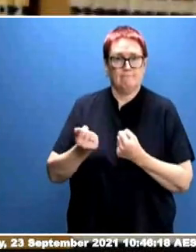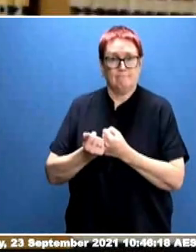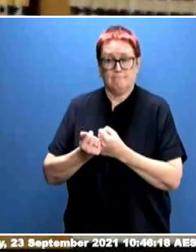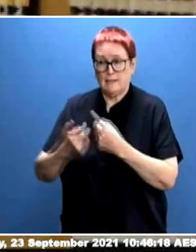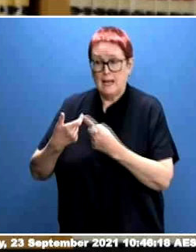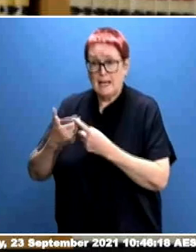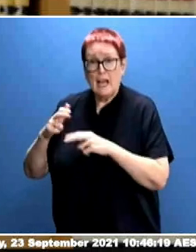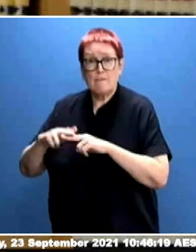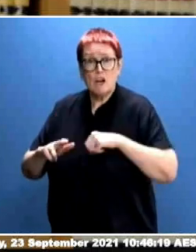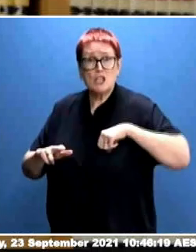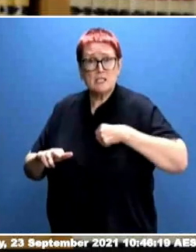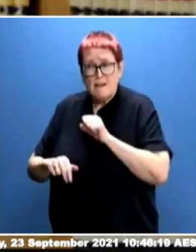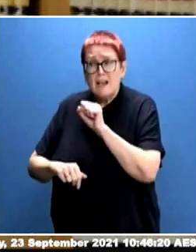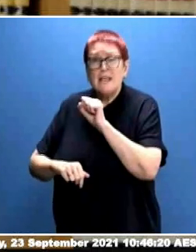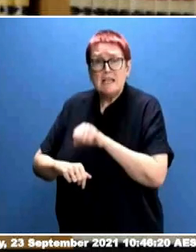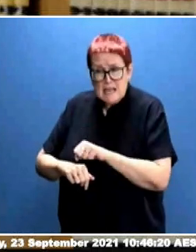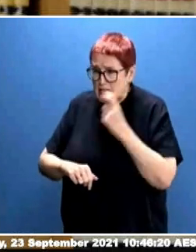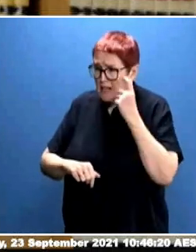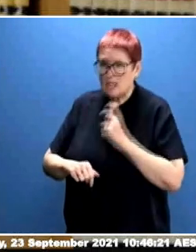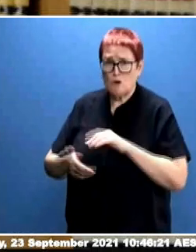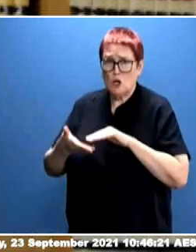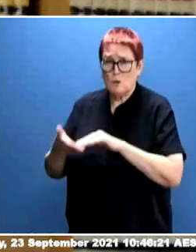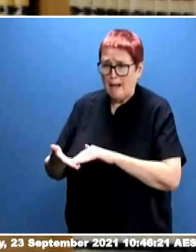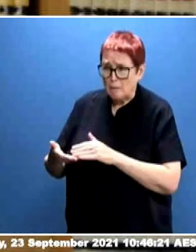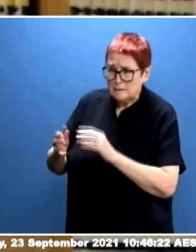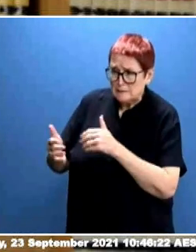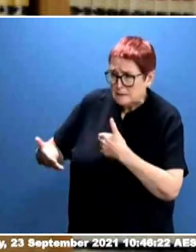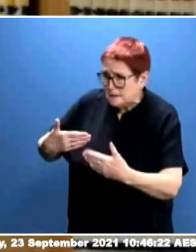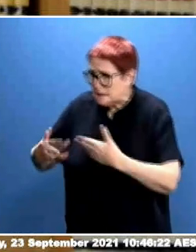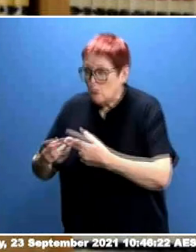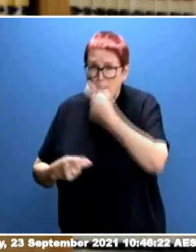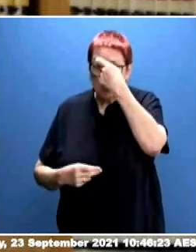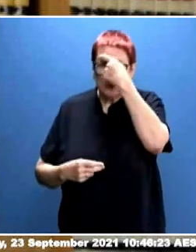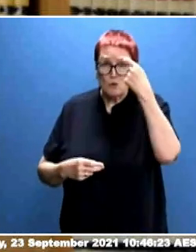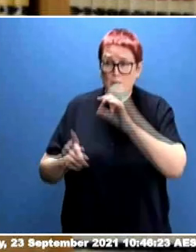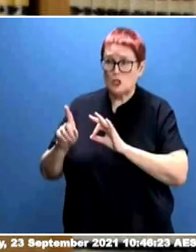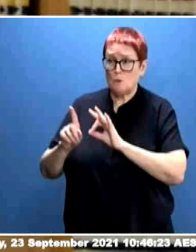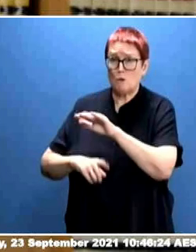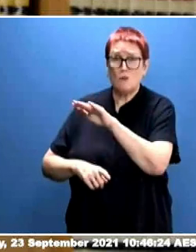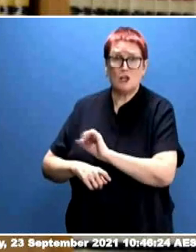is responding to the trauma in a way that aims to improve the child's wellbeing, so that does contribute